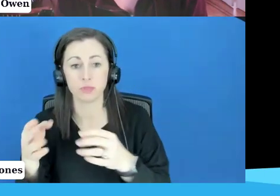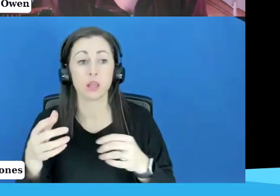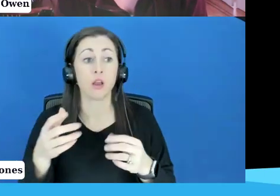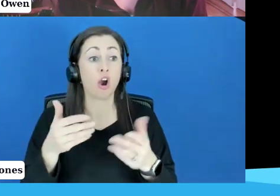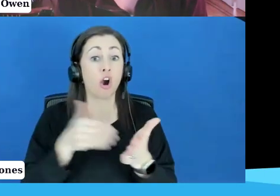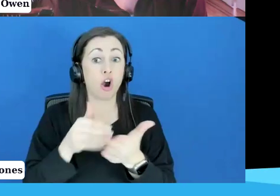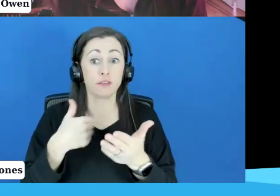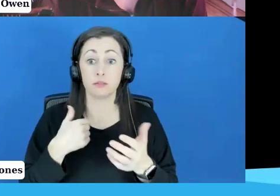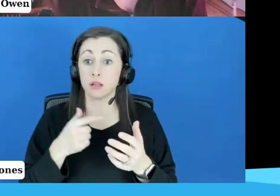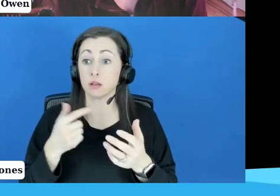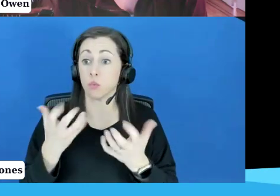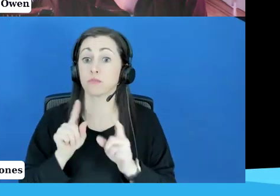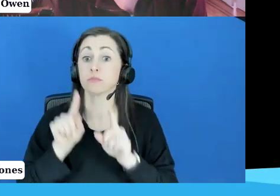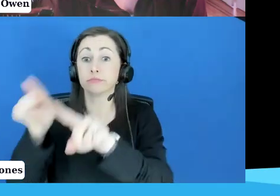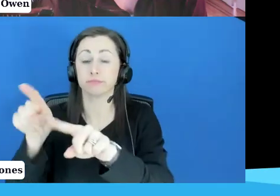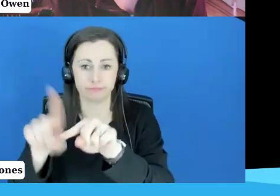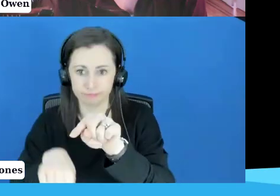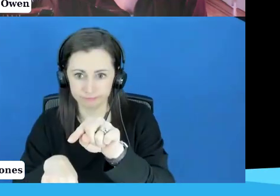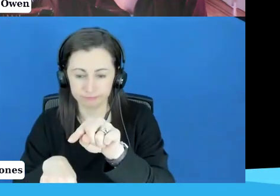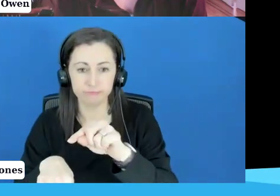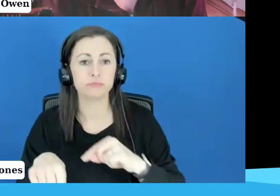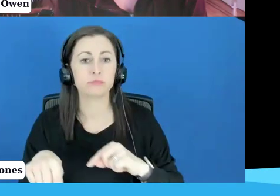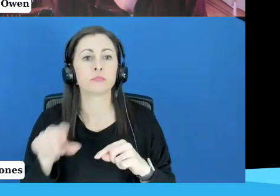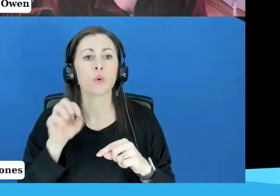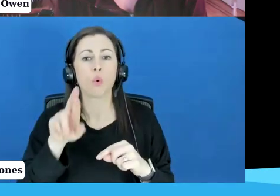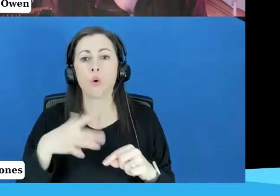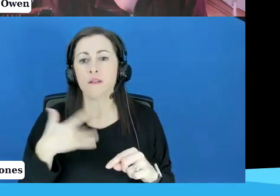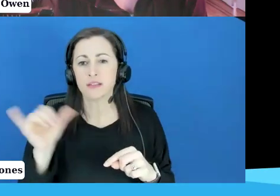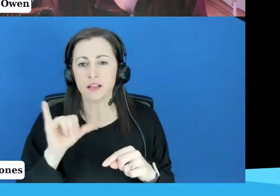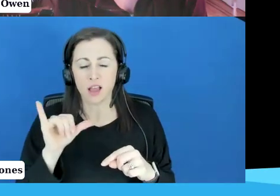The way it feels to stare down a long day, especially after a sleepless night.